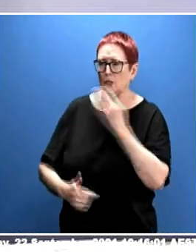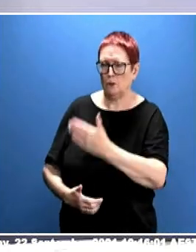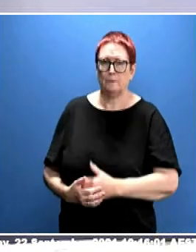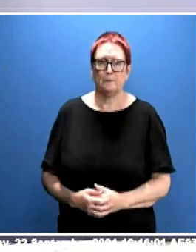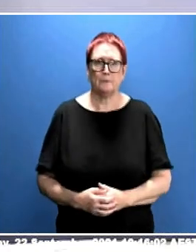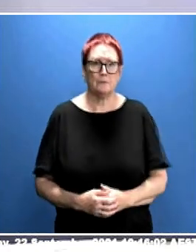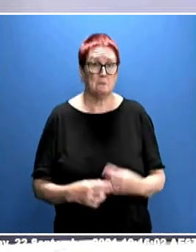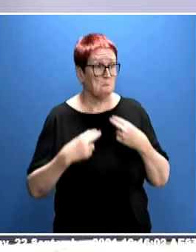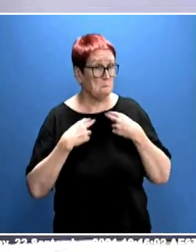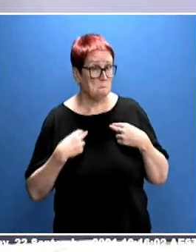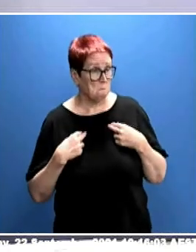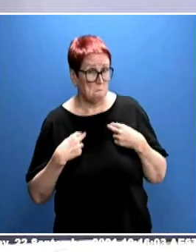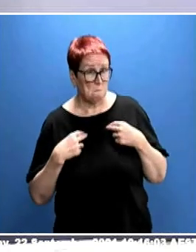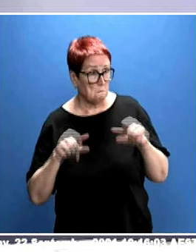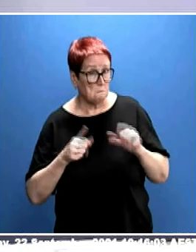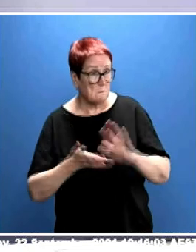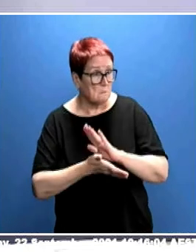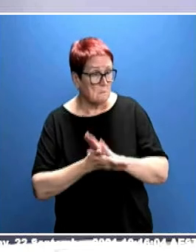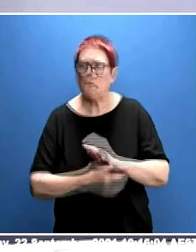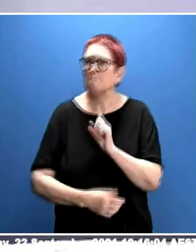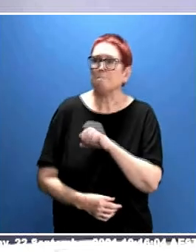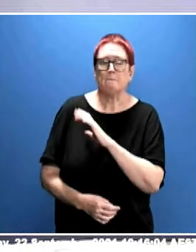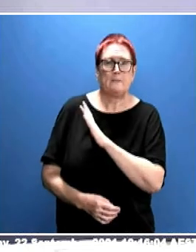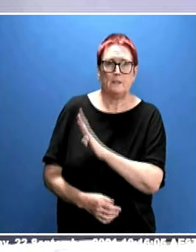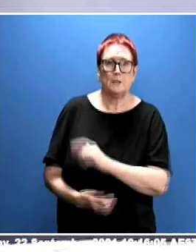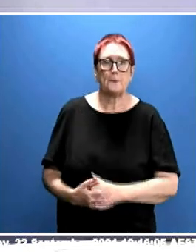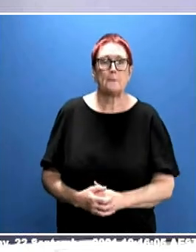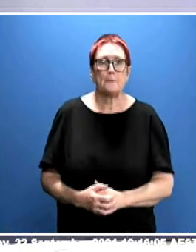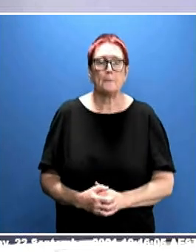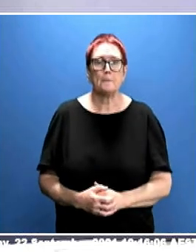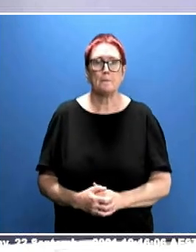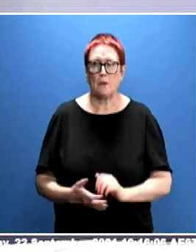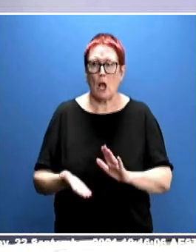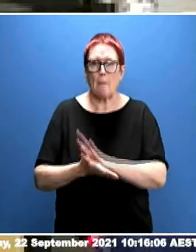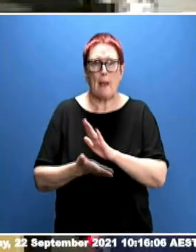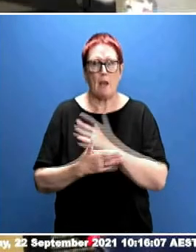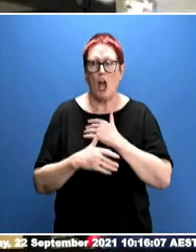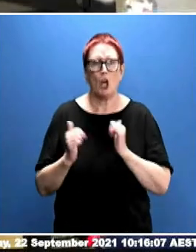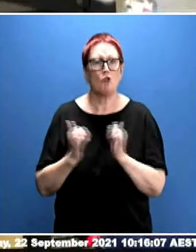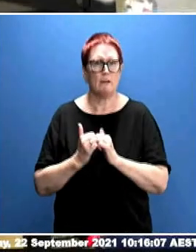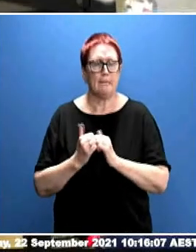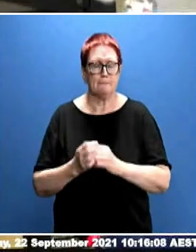Mr Crowley, are you content with what I've outlined? I am, and that is the position, Chair.